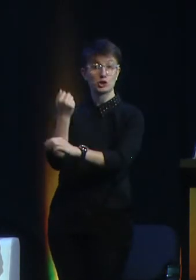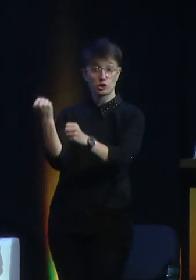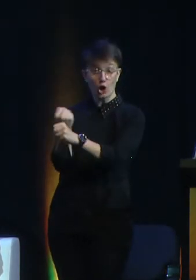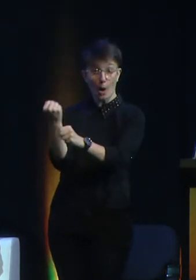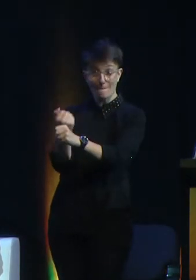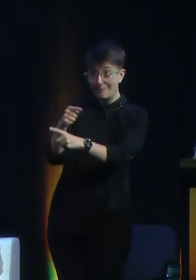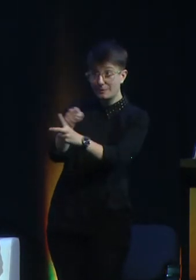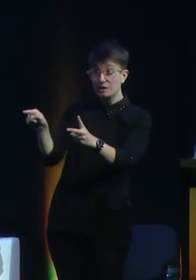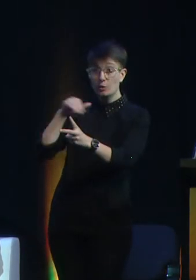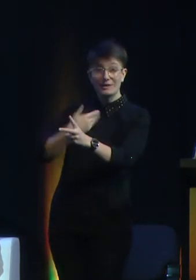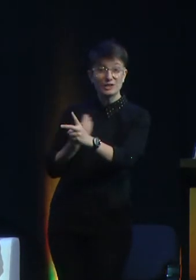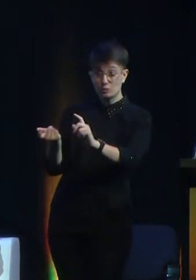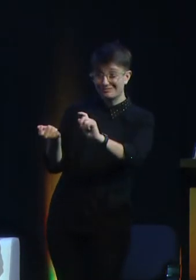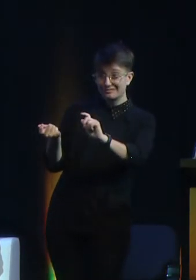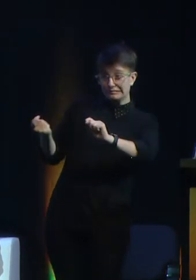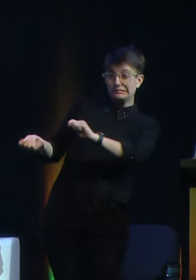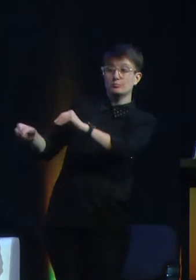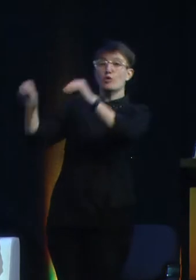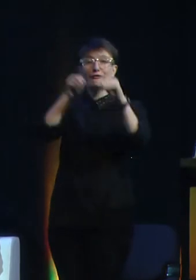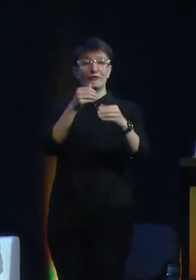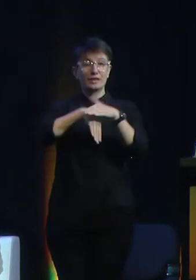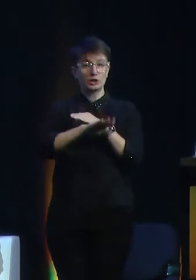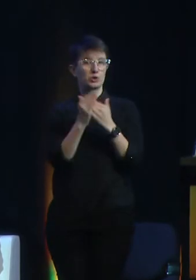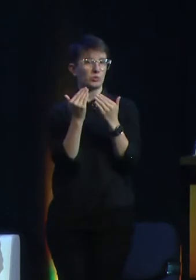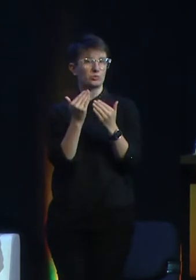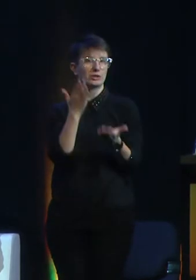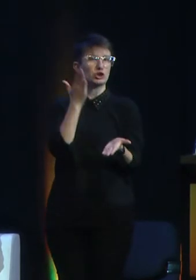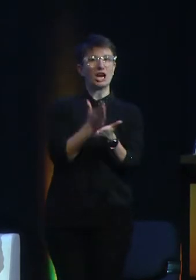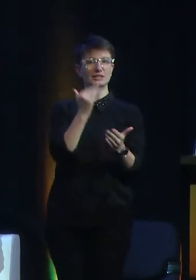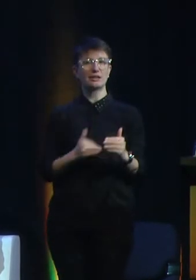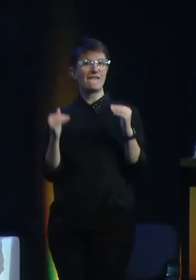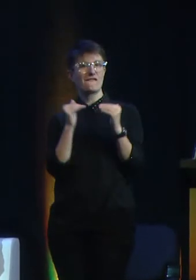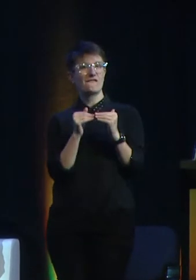way, but it's also there to provide education and skills for our tamariki and mokopuna who